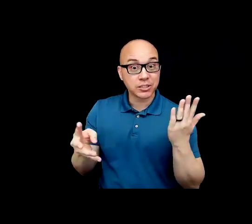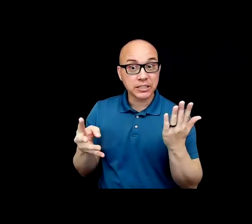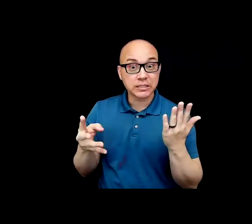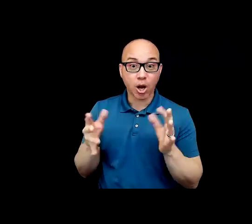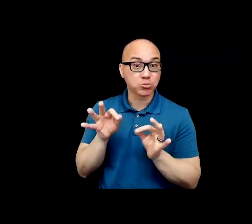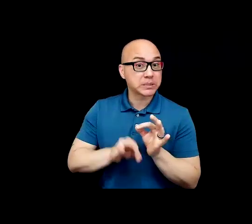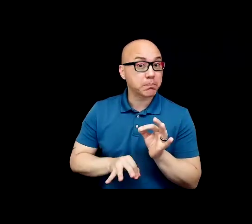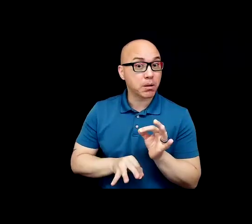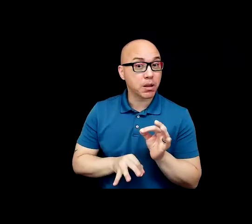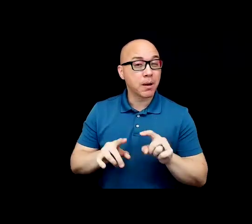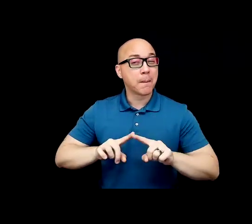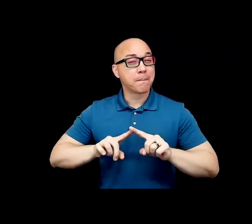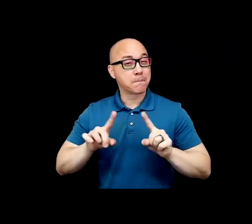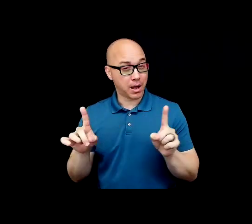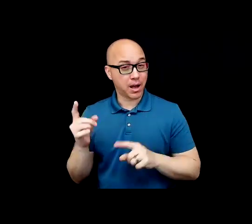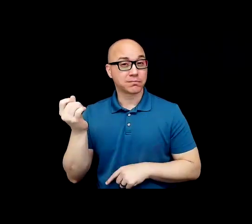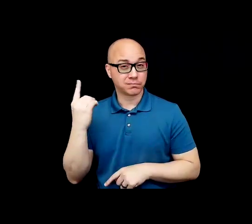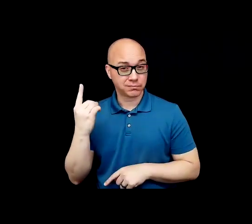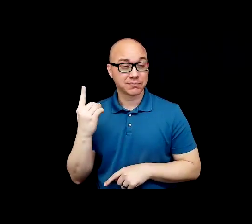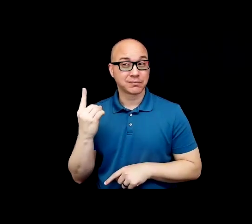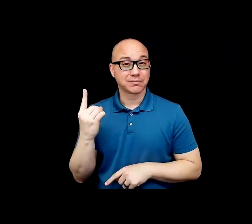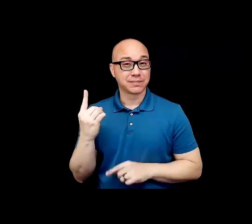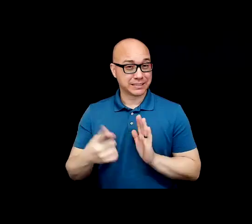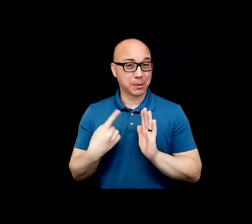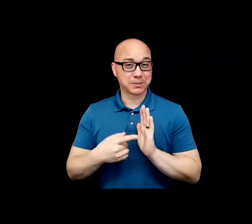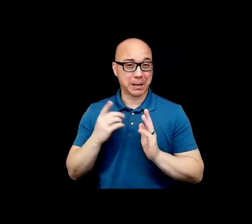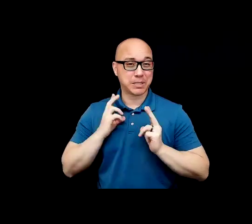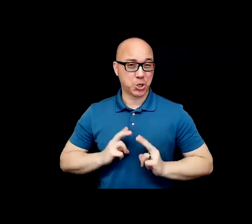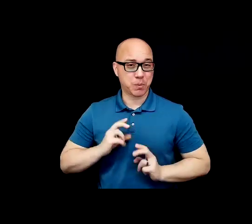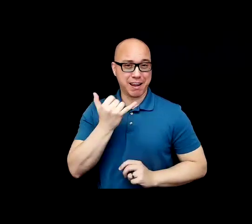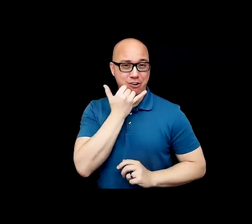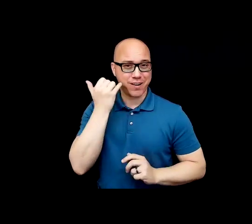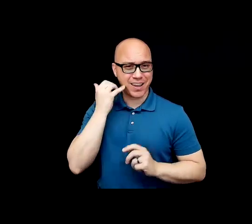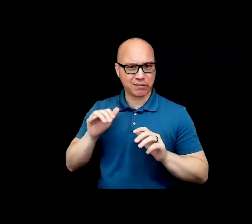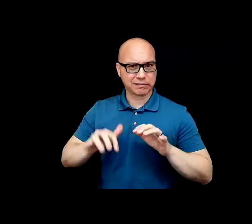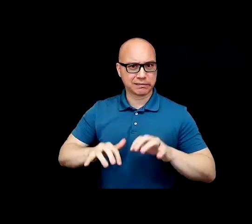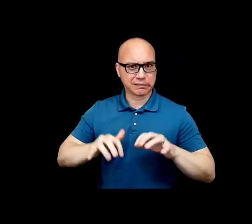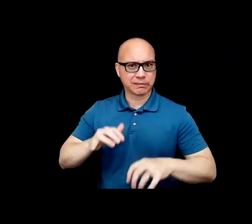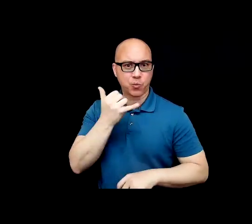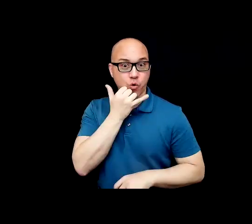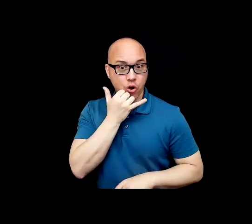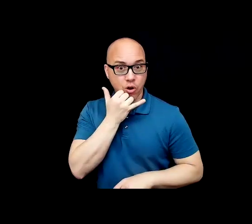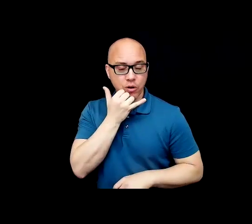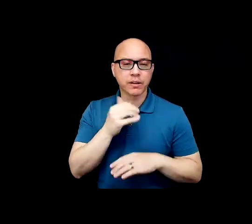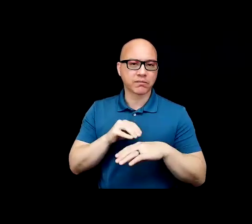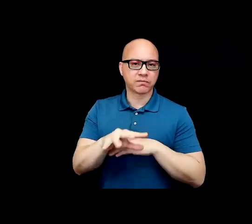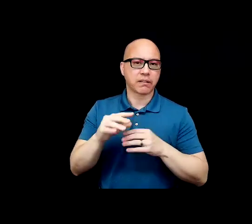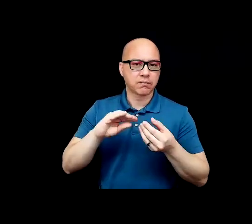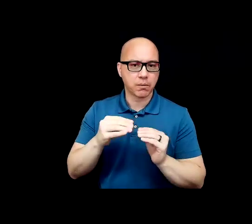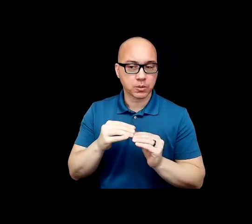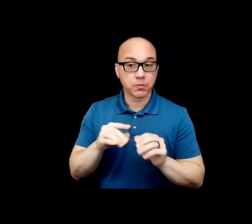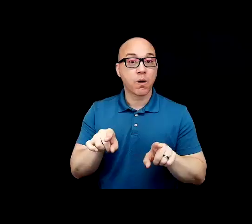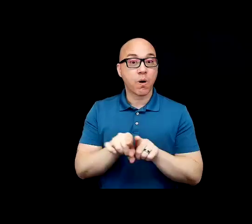but they are prone to human error if the inputs are not put in correctly. Also, if you need